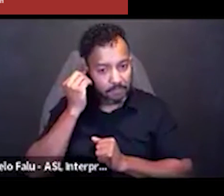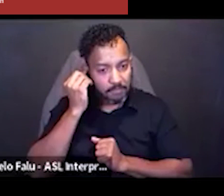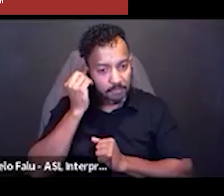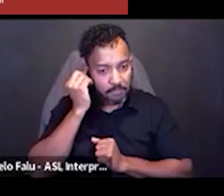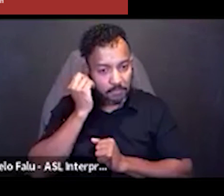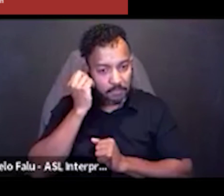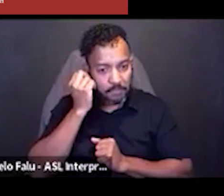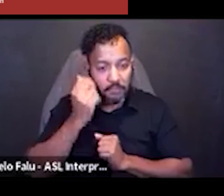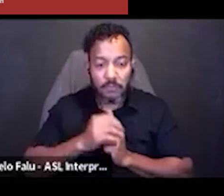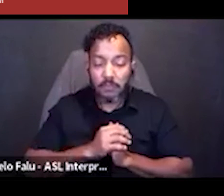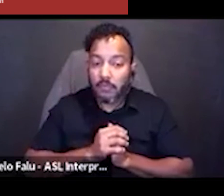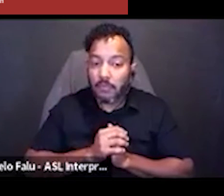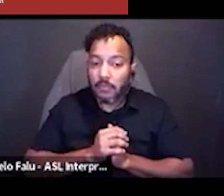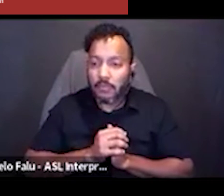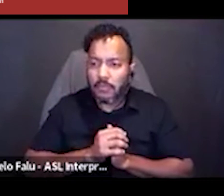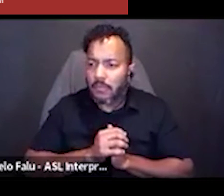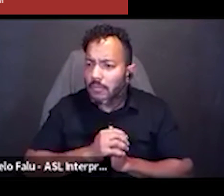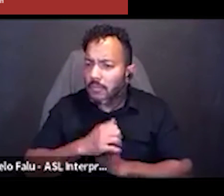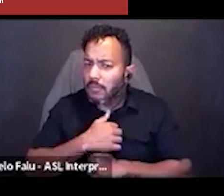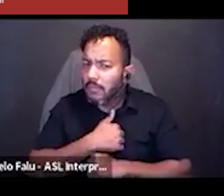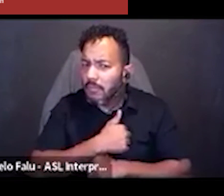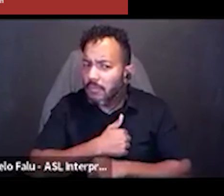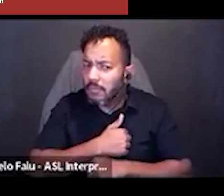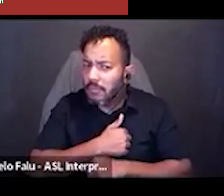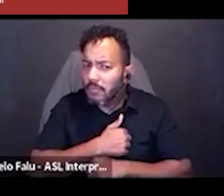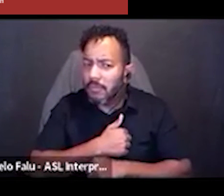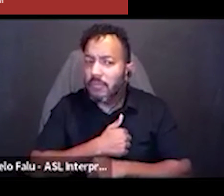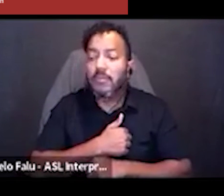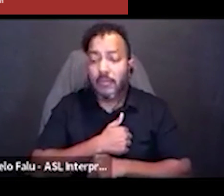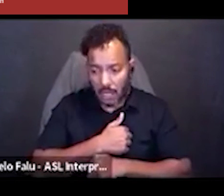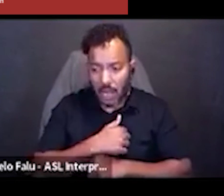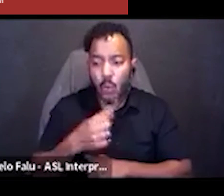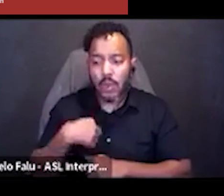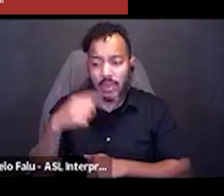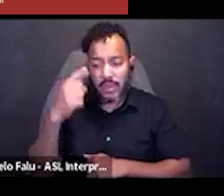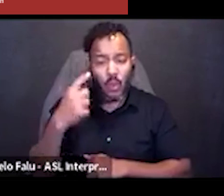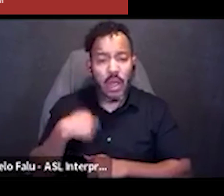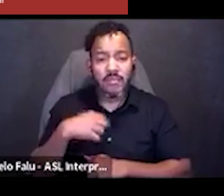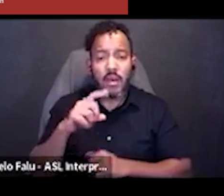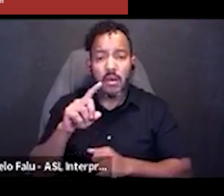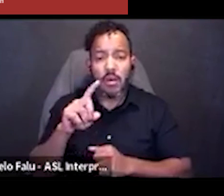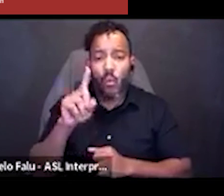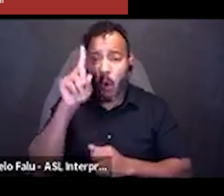We have two minutes left. Time for one more question.